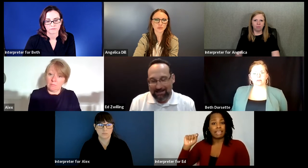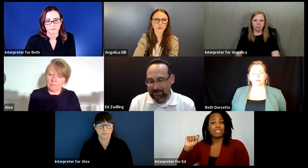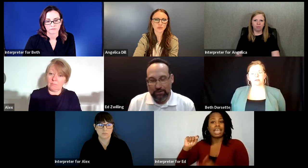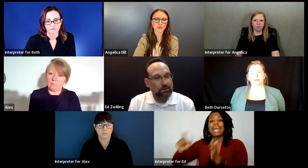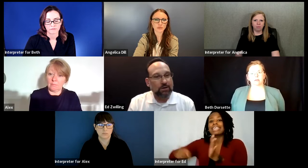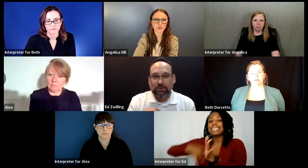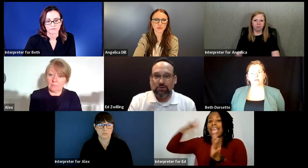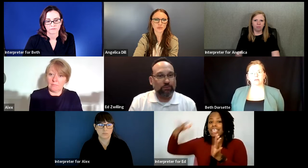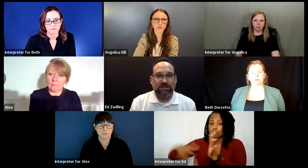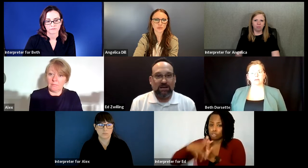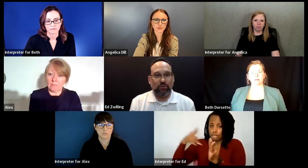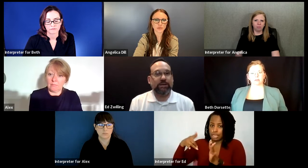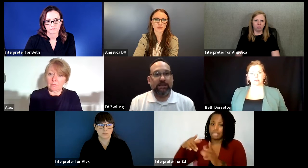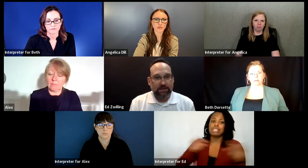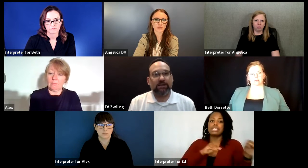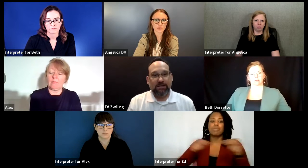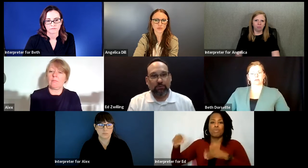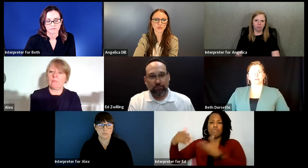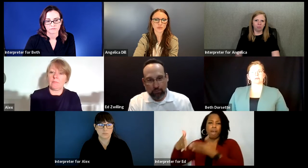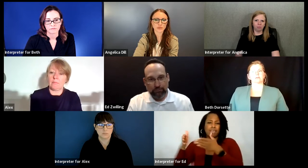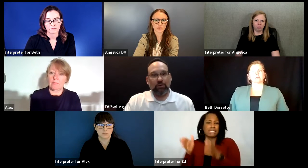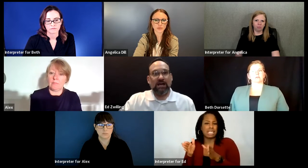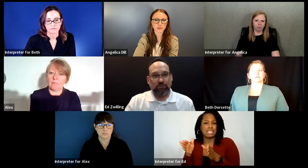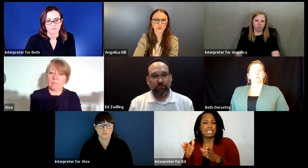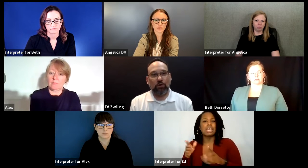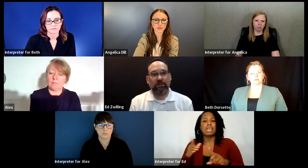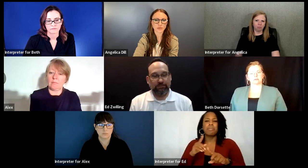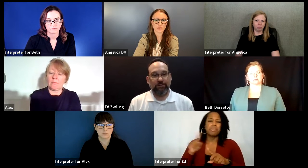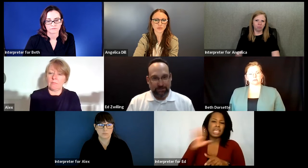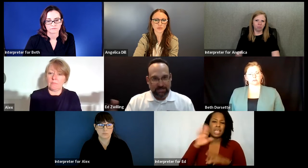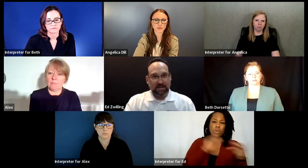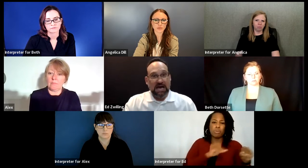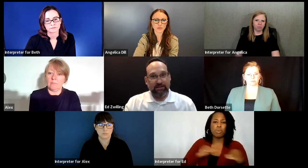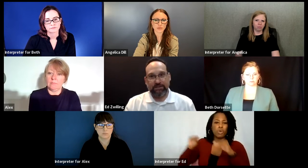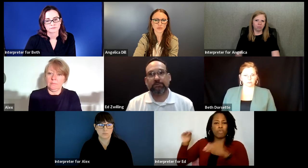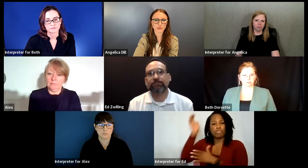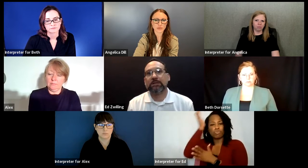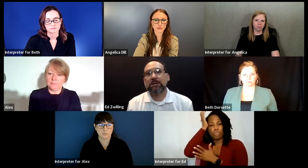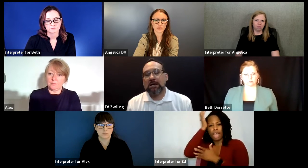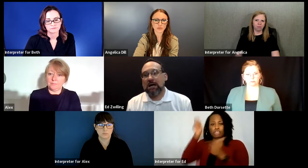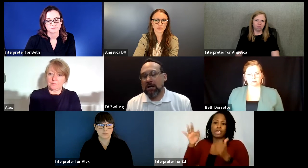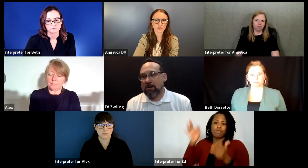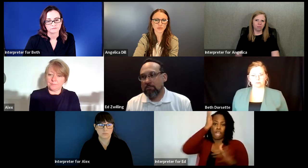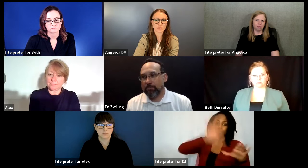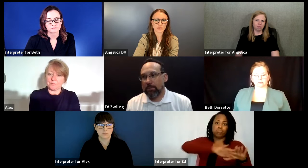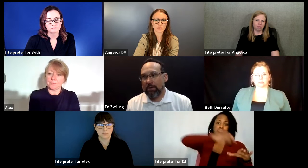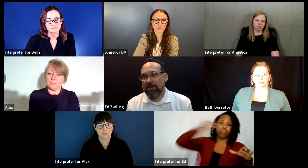into it two or three times a week he would move trash with a forklift if he just had a lot of it.